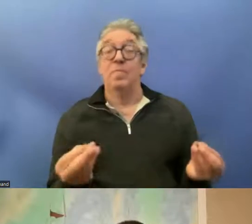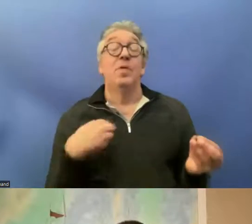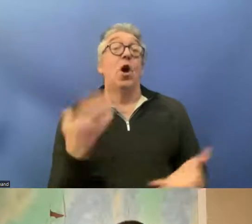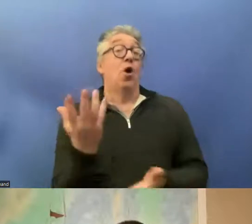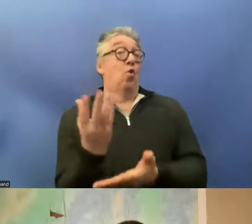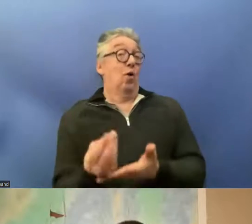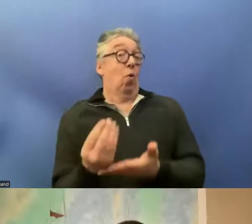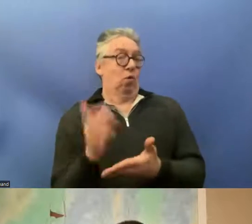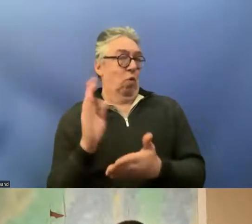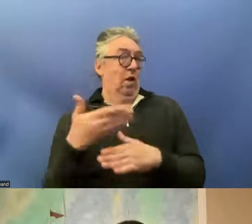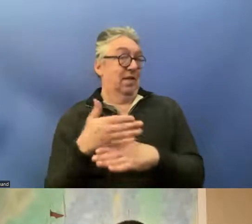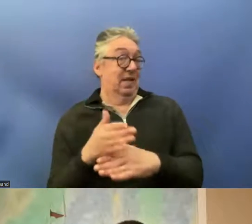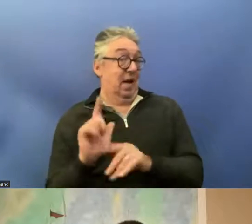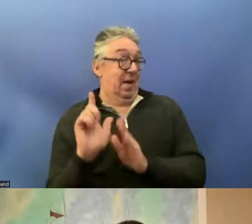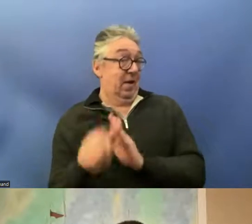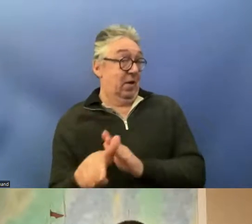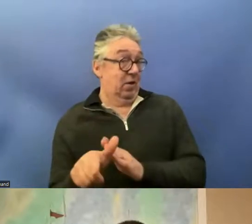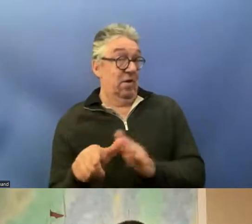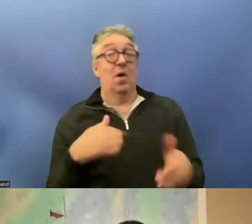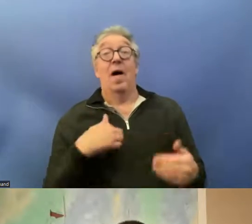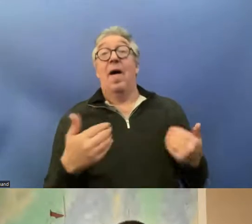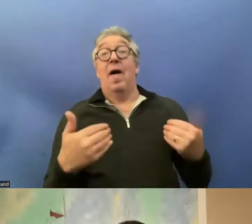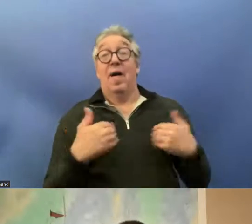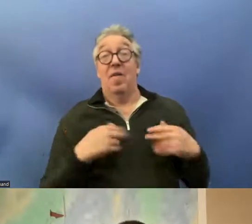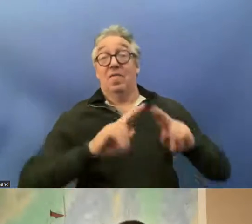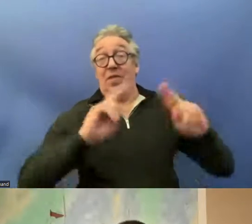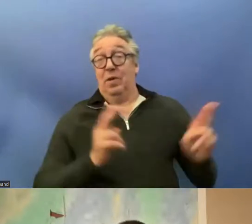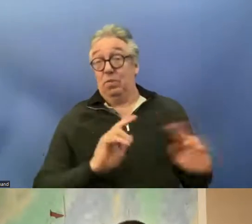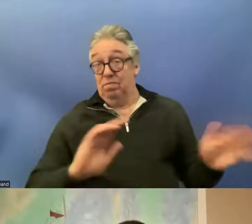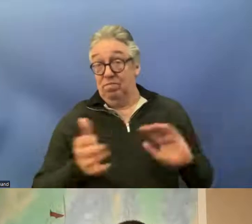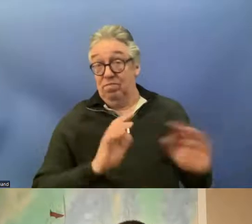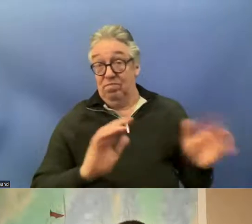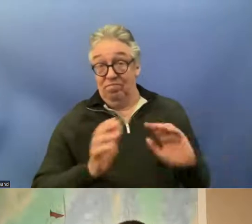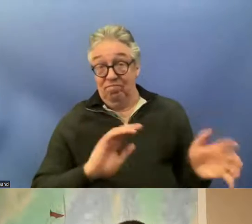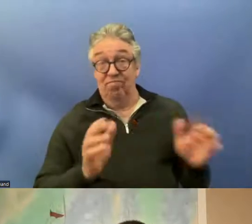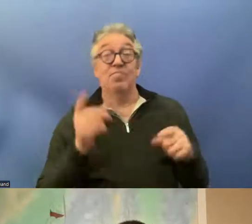We have international sign interpretation and live captions in English.